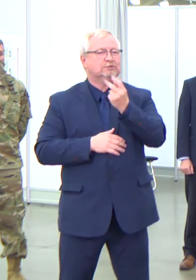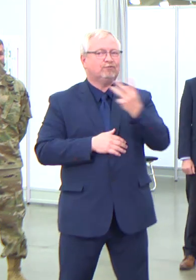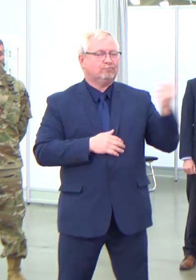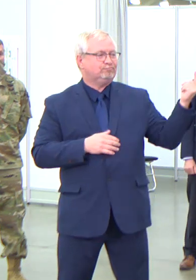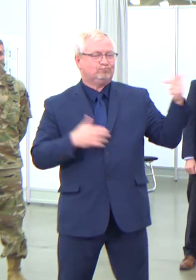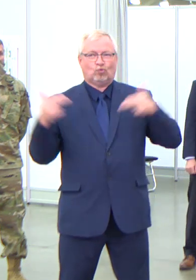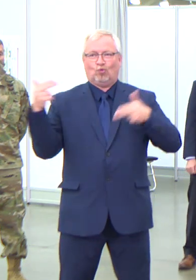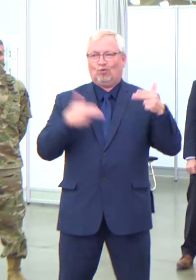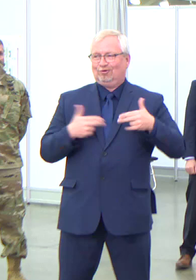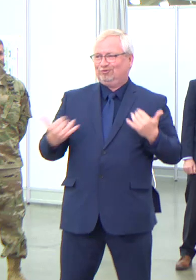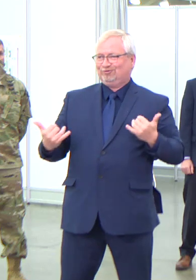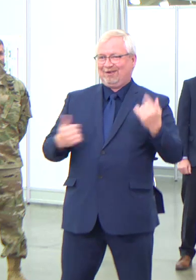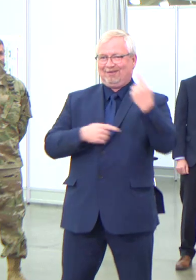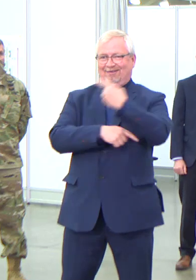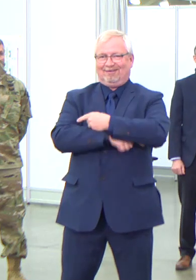today to